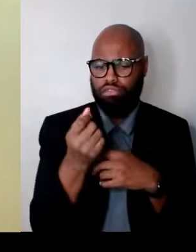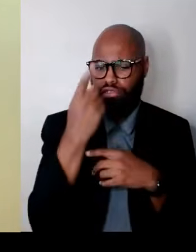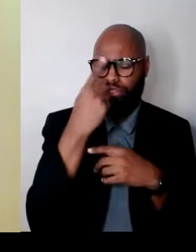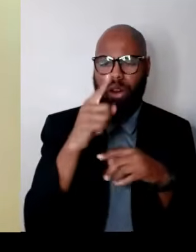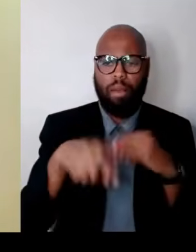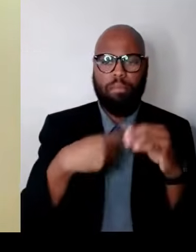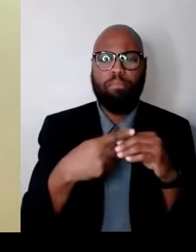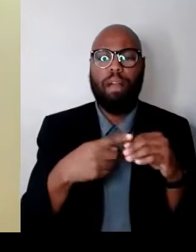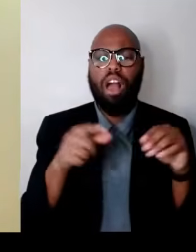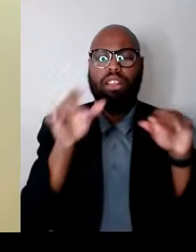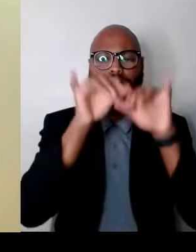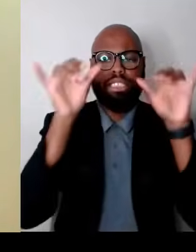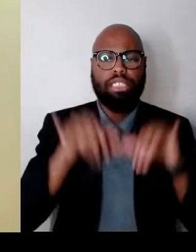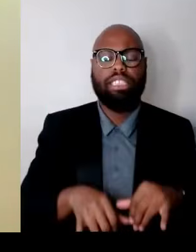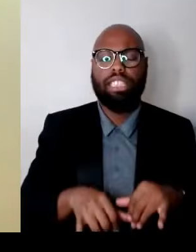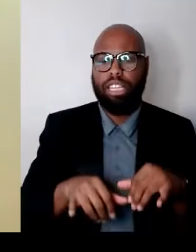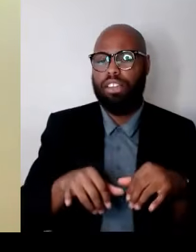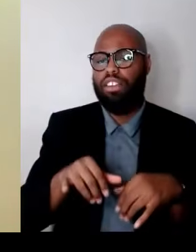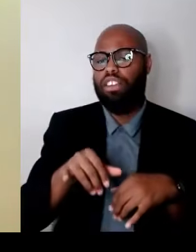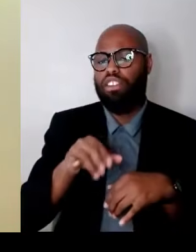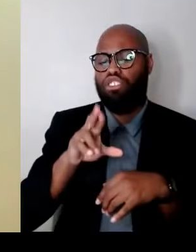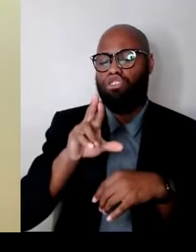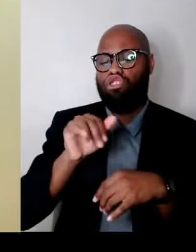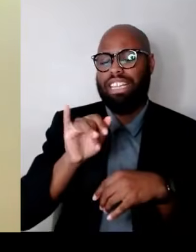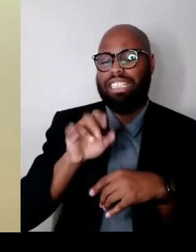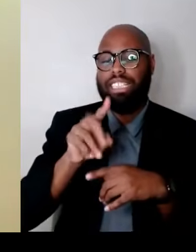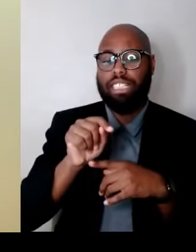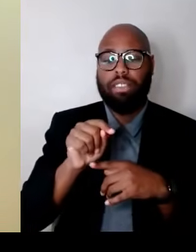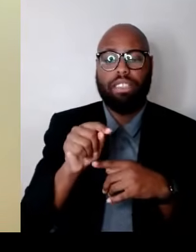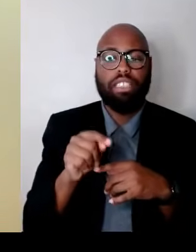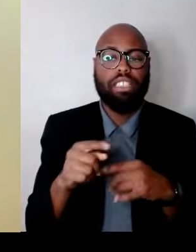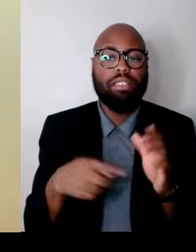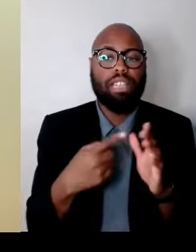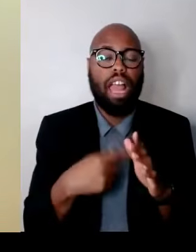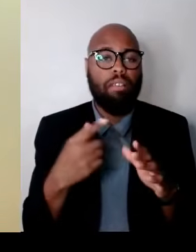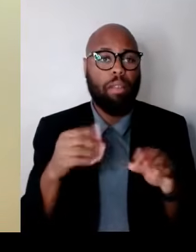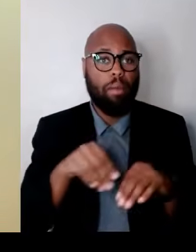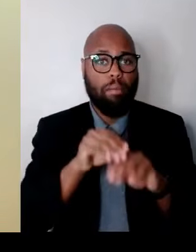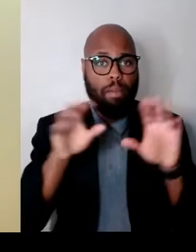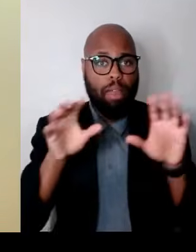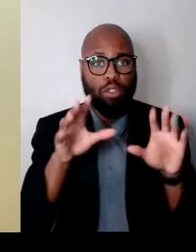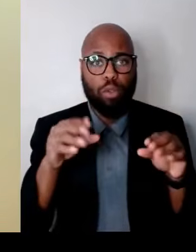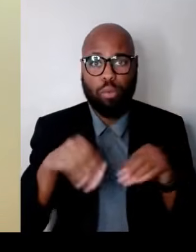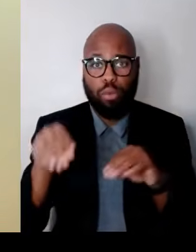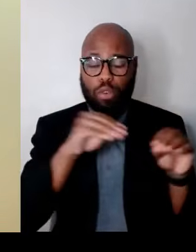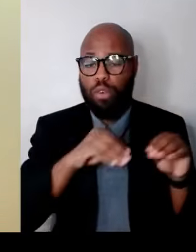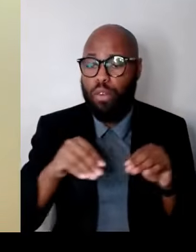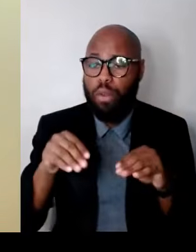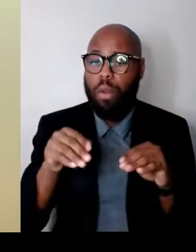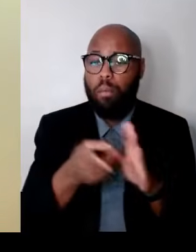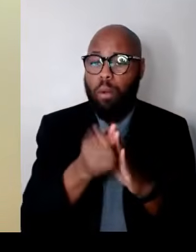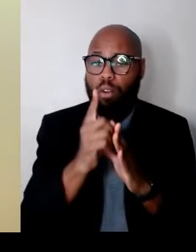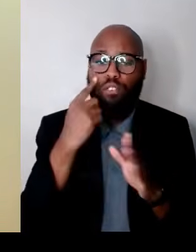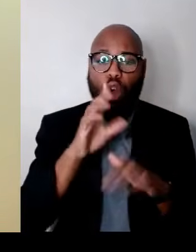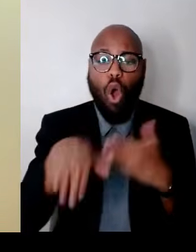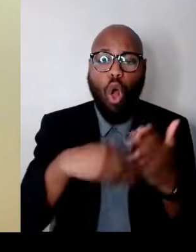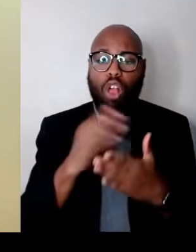it's a magic movement moment for all of our peoples because things that we've known,